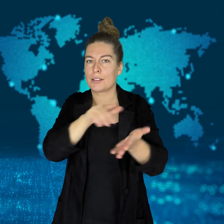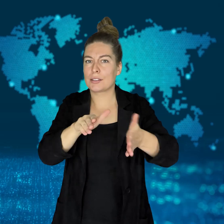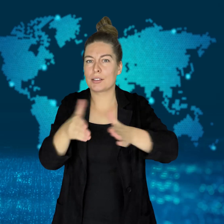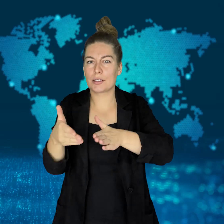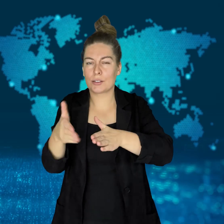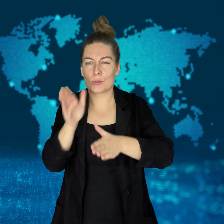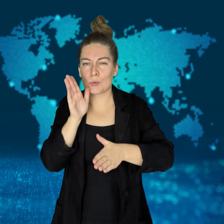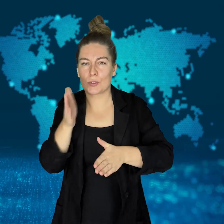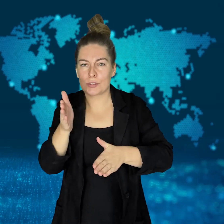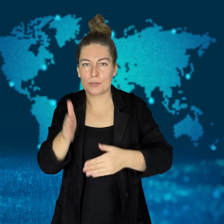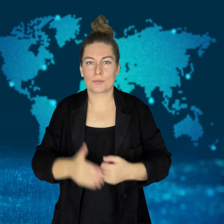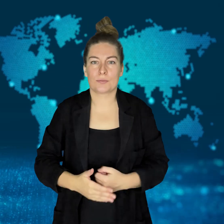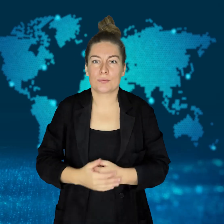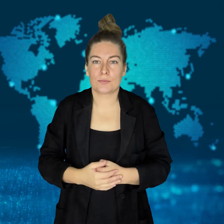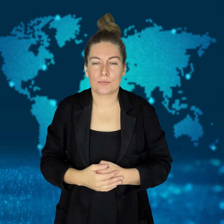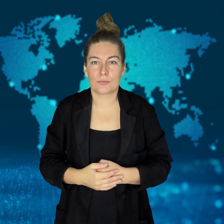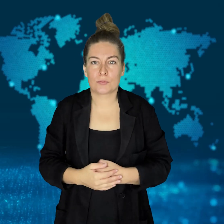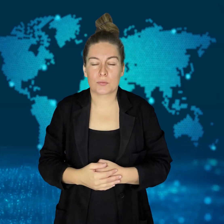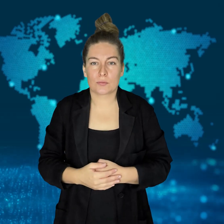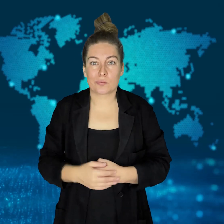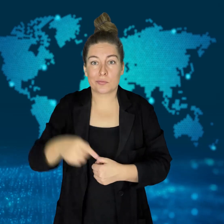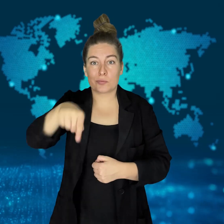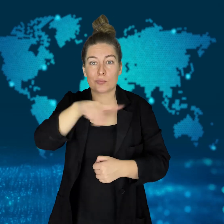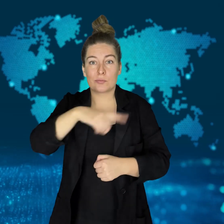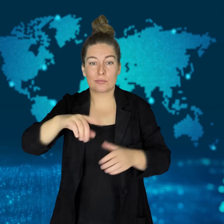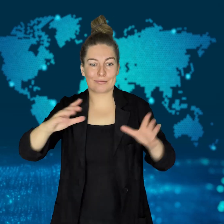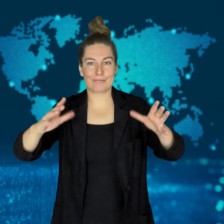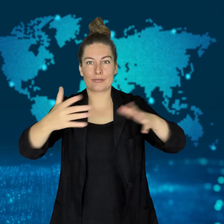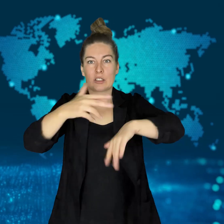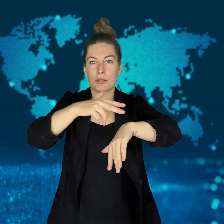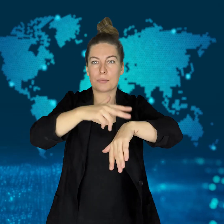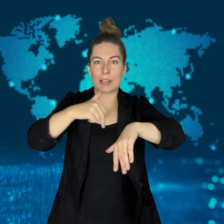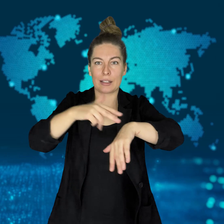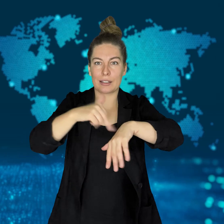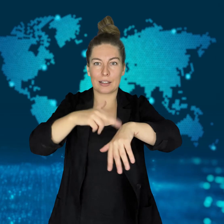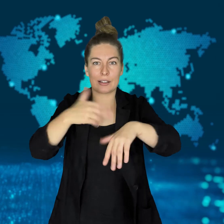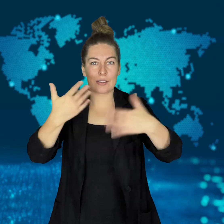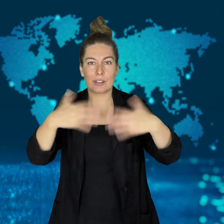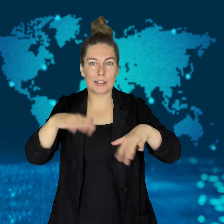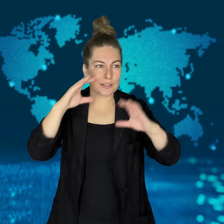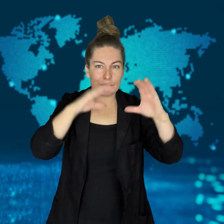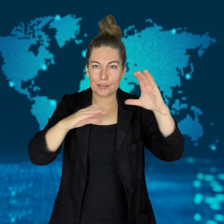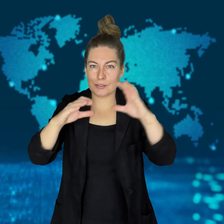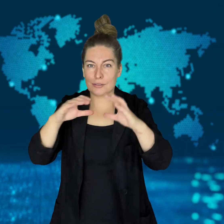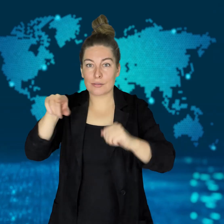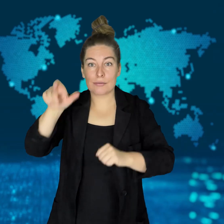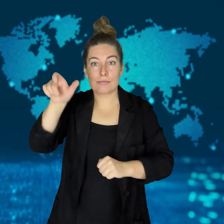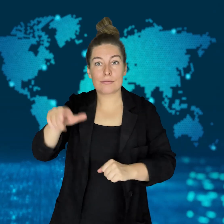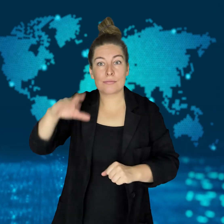the woman and to formally establish the cause of her death.